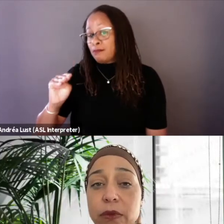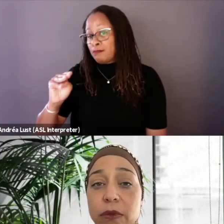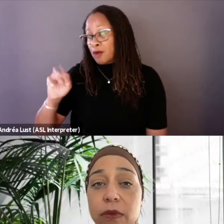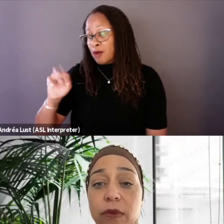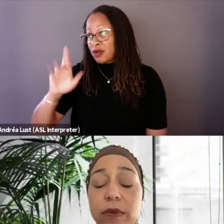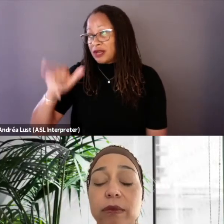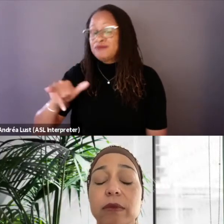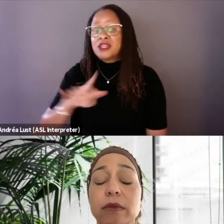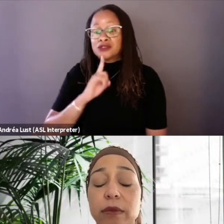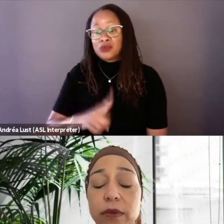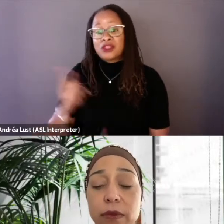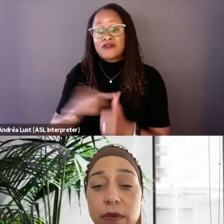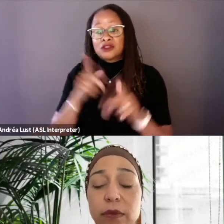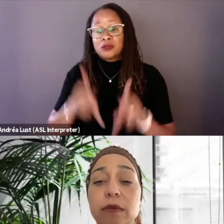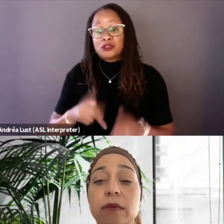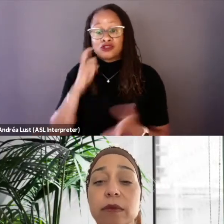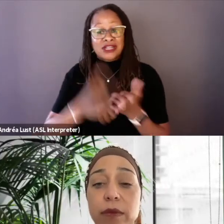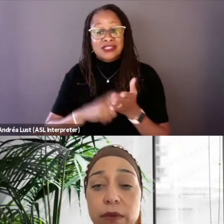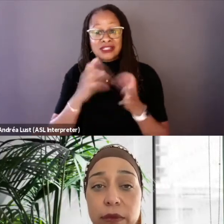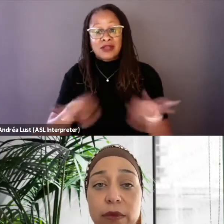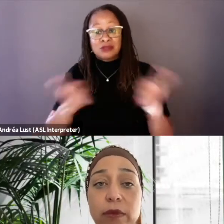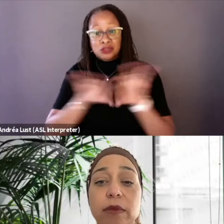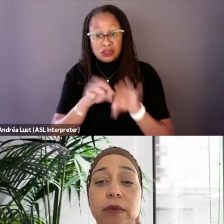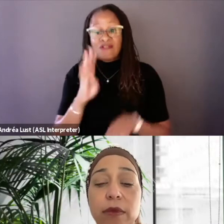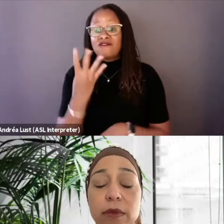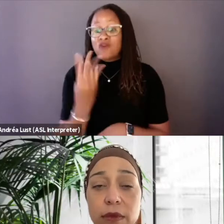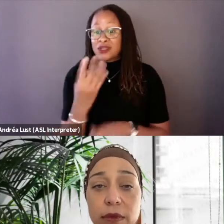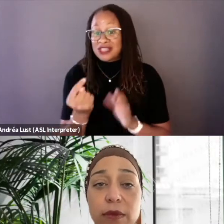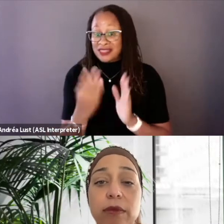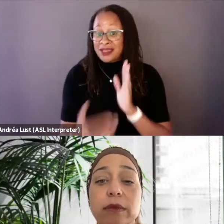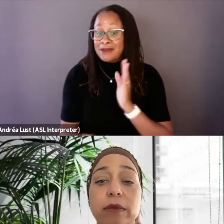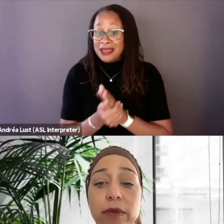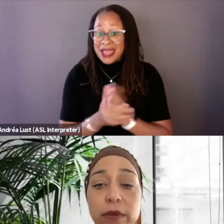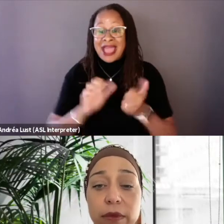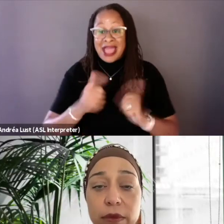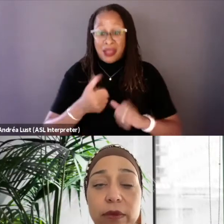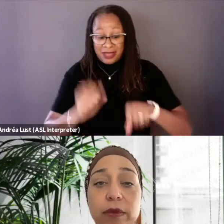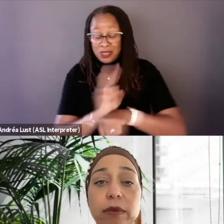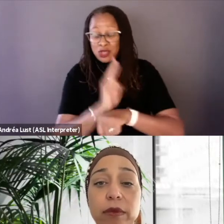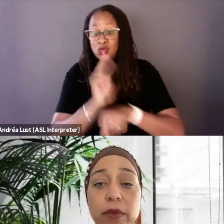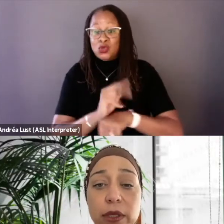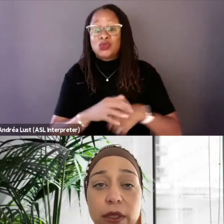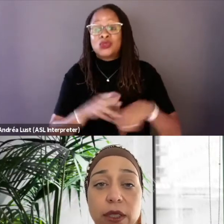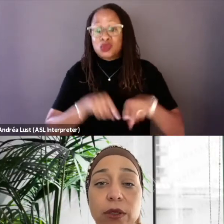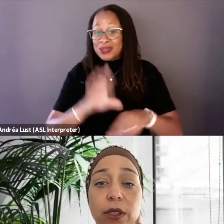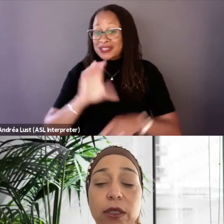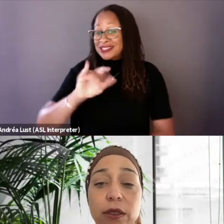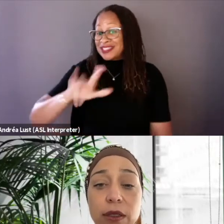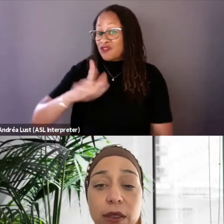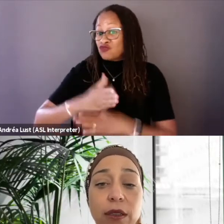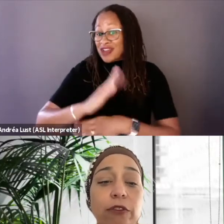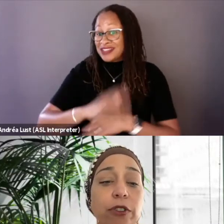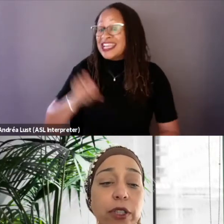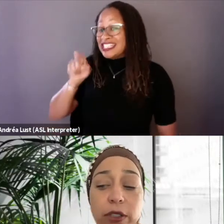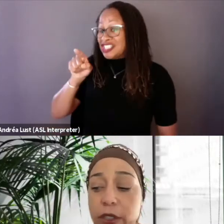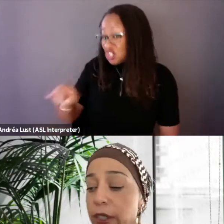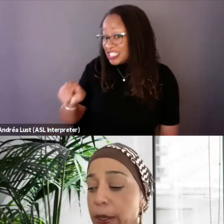to recognize the importance of the 14th amendment and how it can be used in these civil rights cases. She's the one that really put that idea